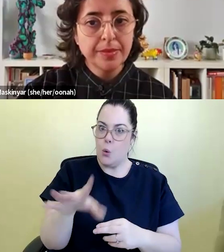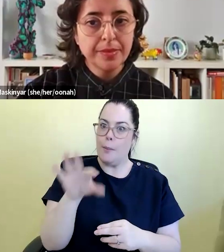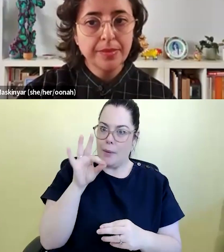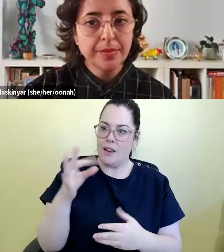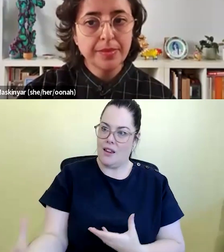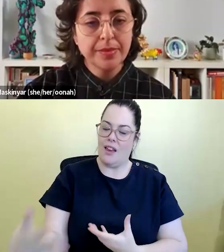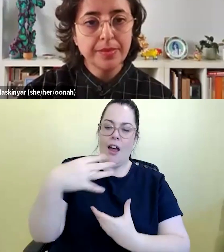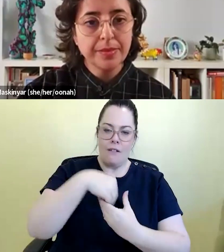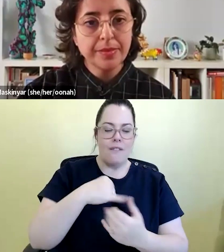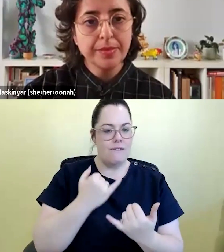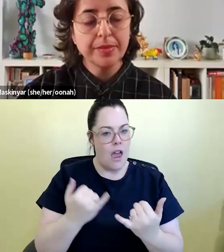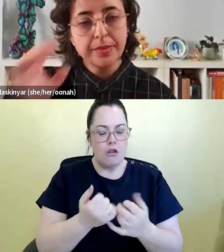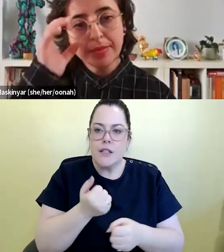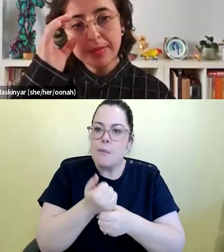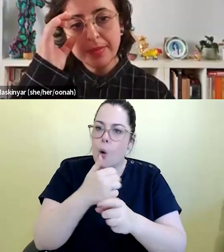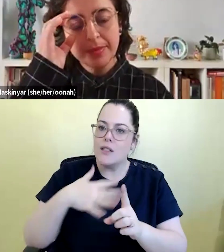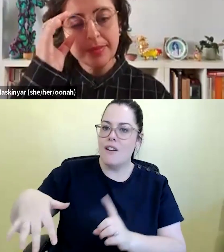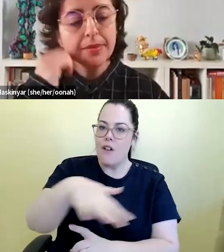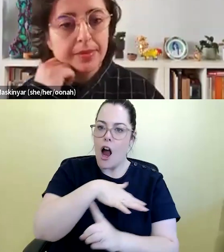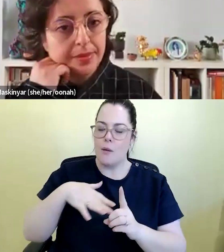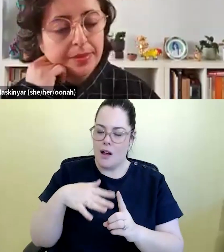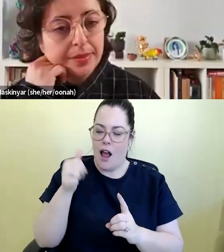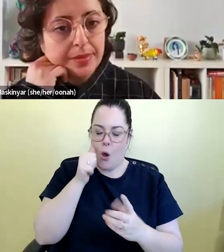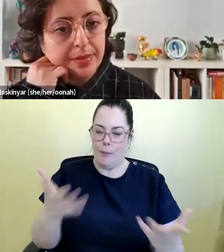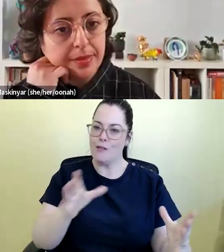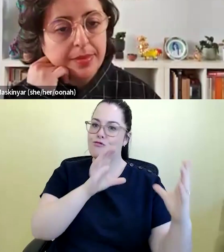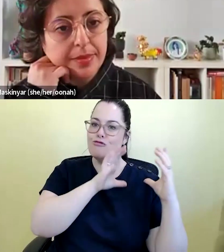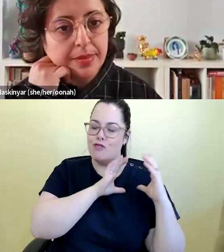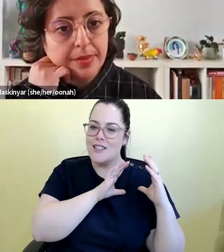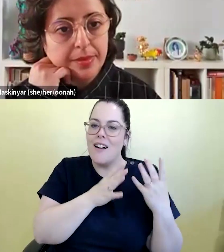environment, where even though the pressured -- the pressure is huge, we will support you every